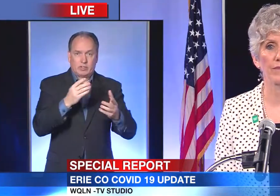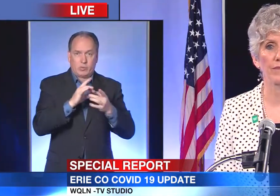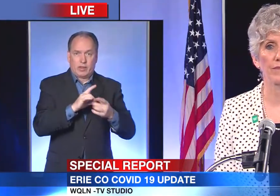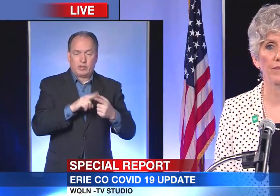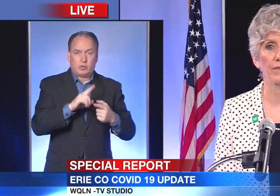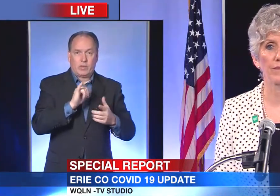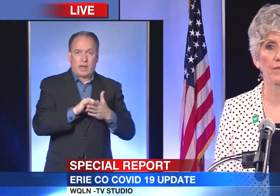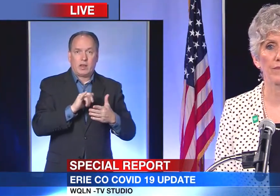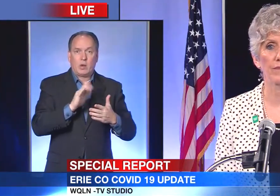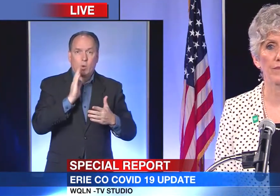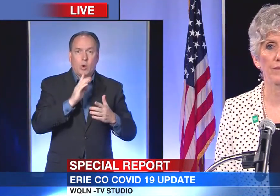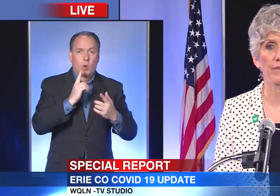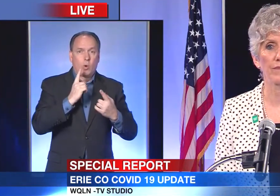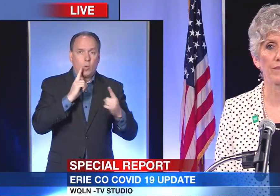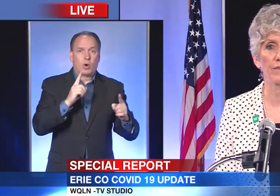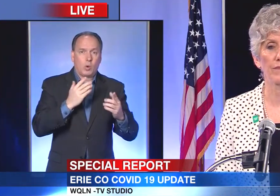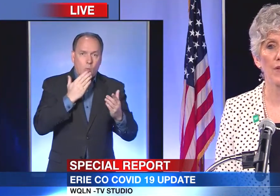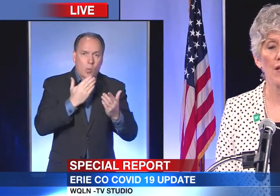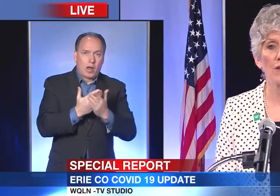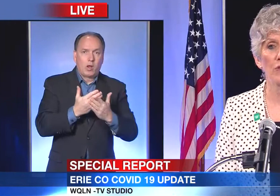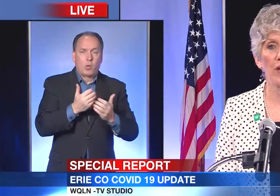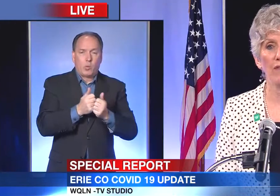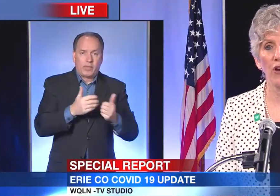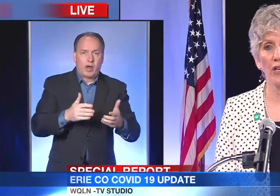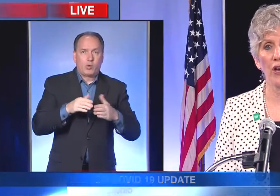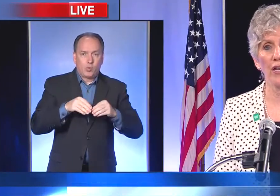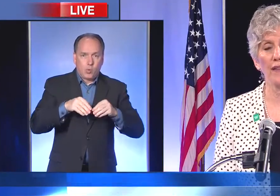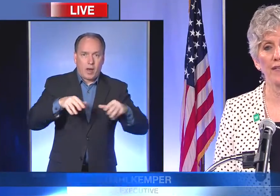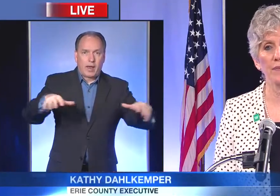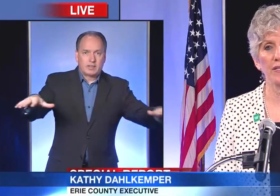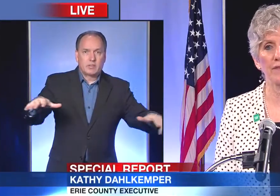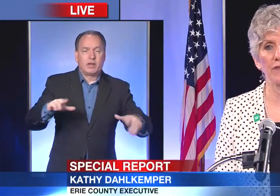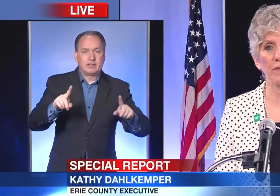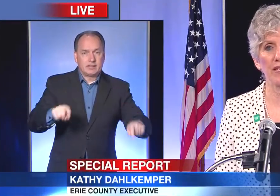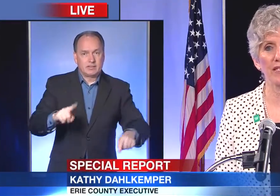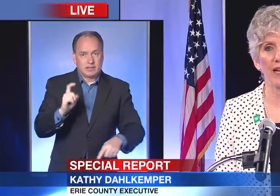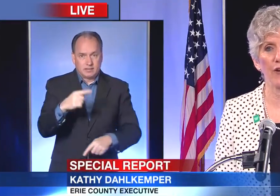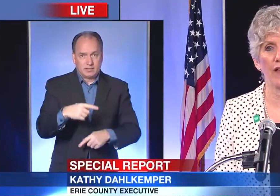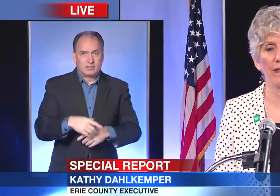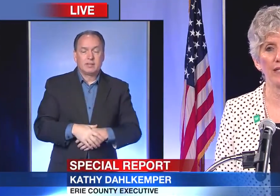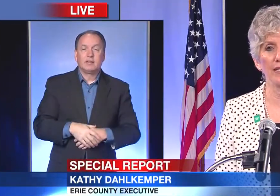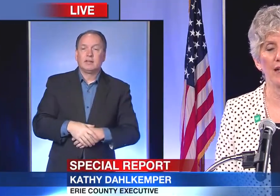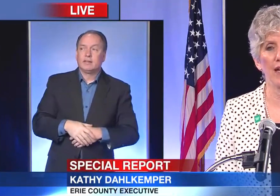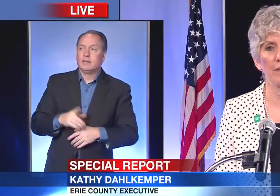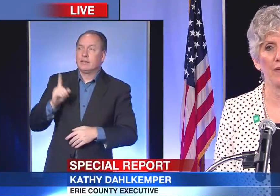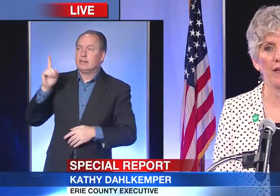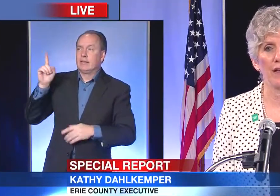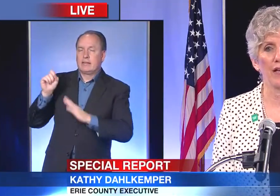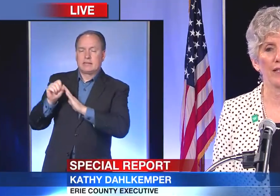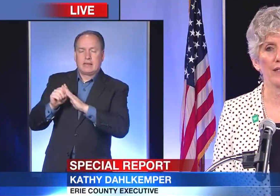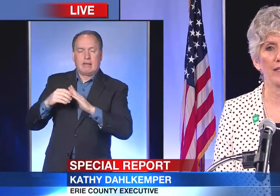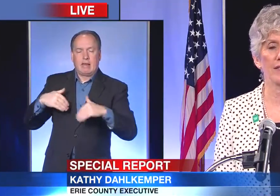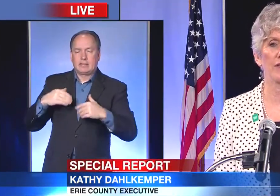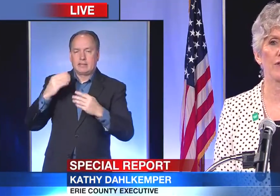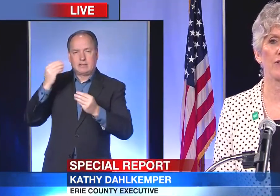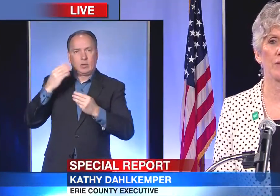STATE IN TERMS OF TESTING, AND IS THIS GOING TO WORK WELL WITHOUT WIDESPREAD TESTING? SO WE HAVE NOT GOTTEN